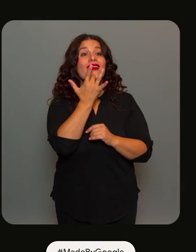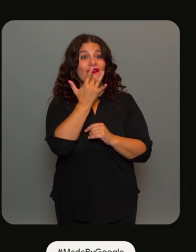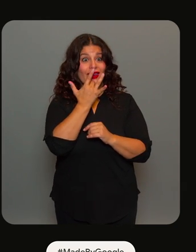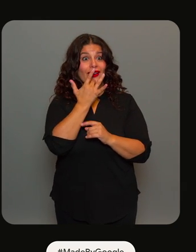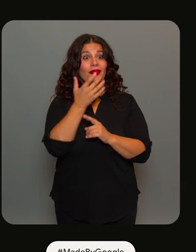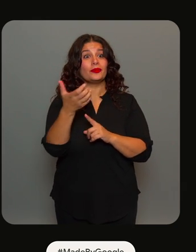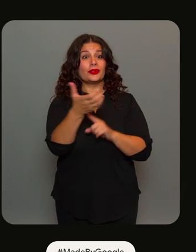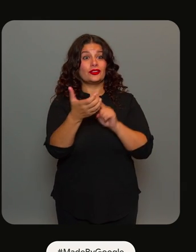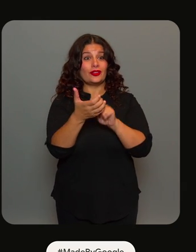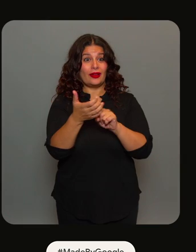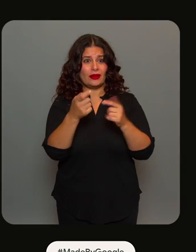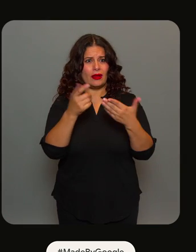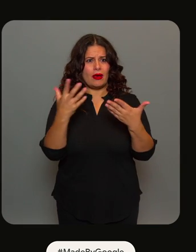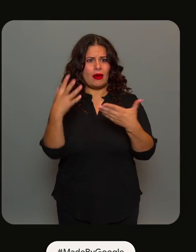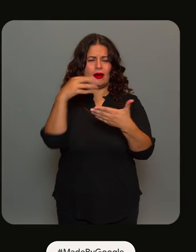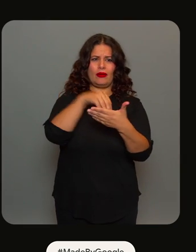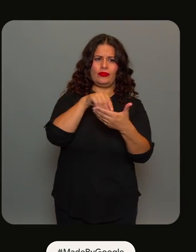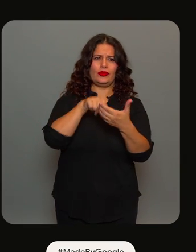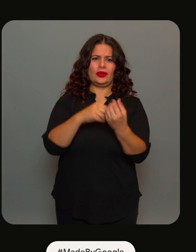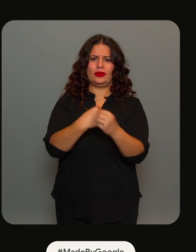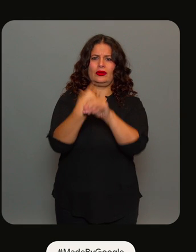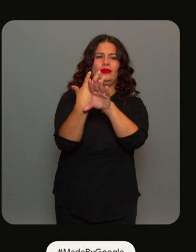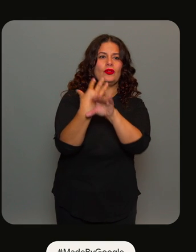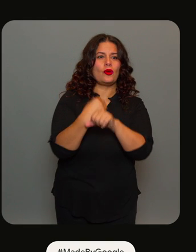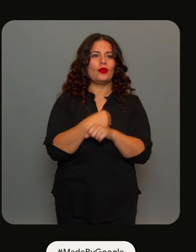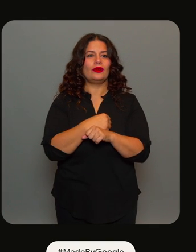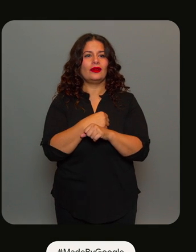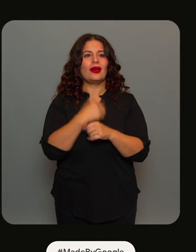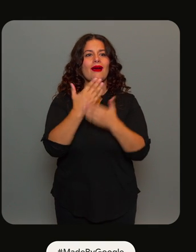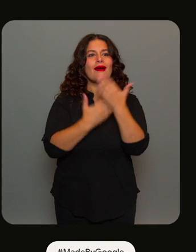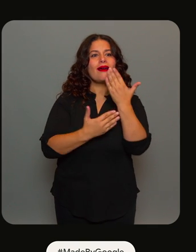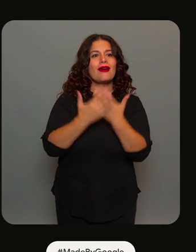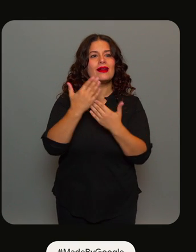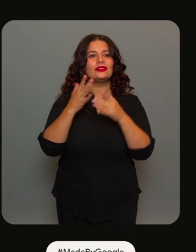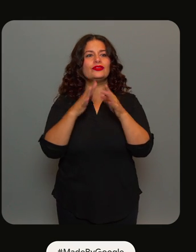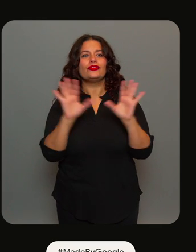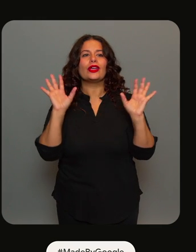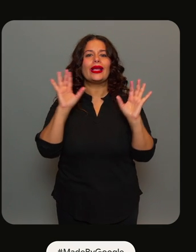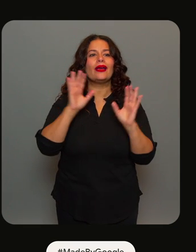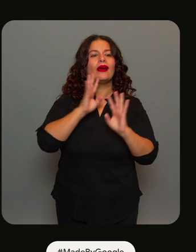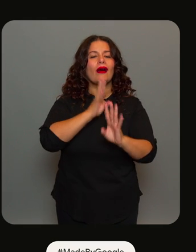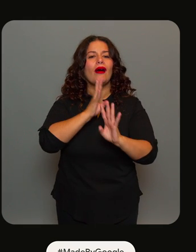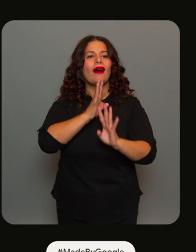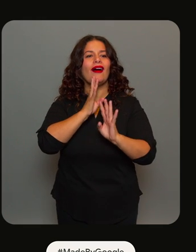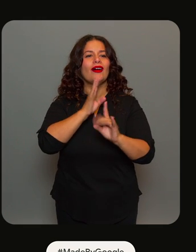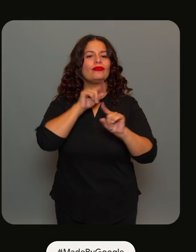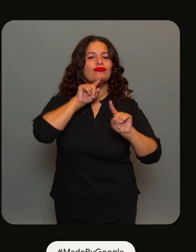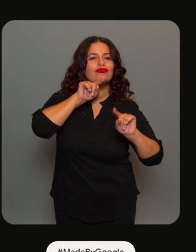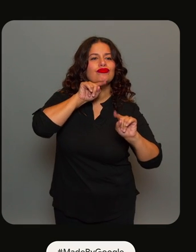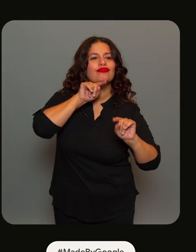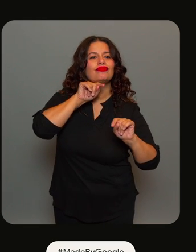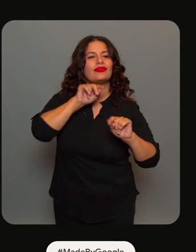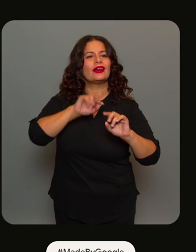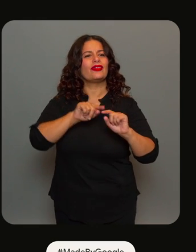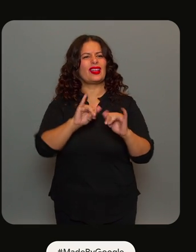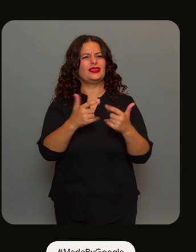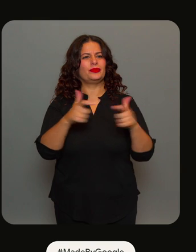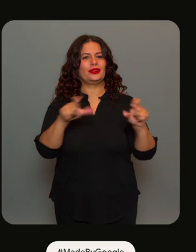calling, photo editing, and hands-free help with Google Assistant will work seamlessly on a large-screen device.